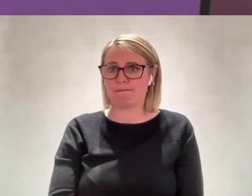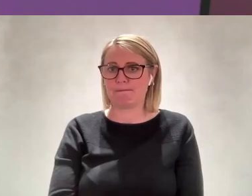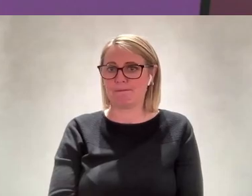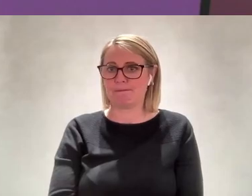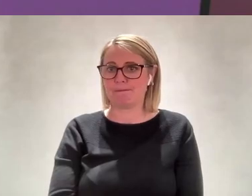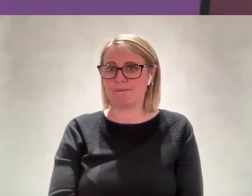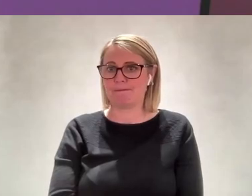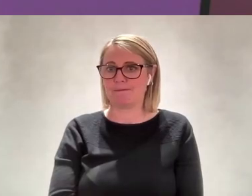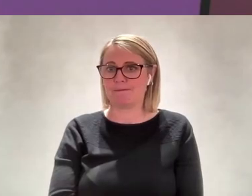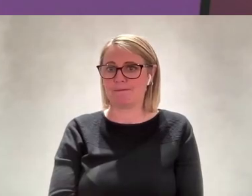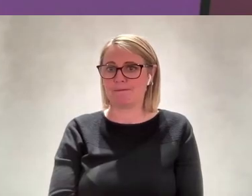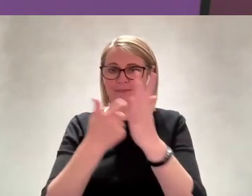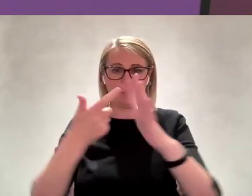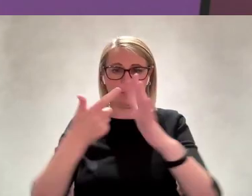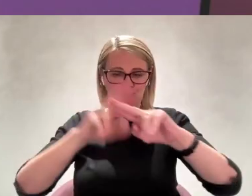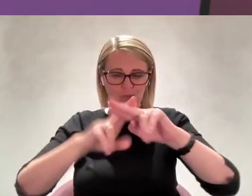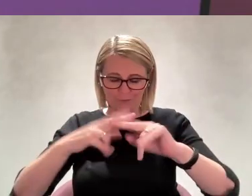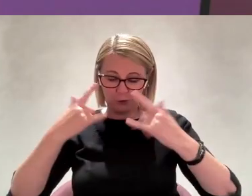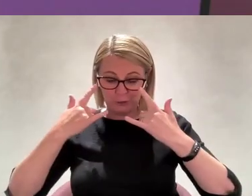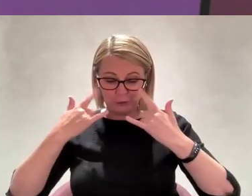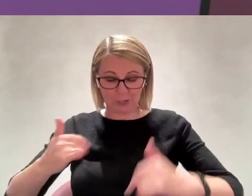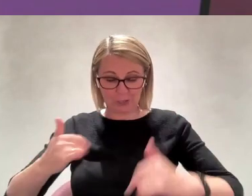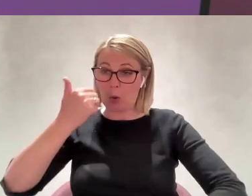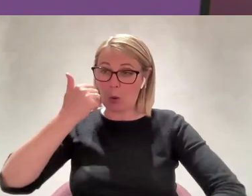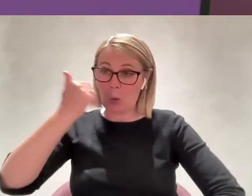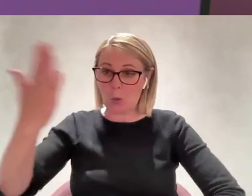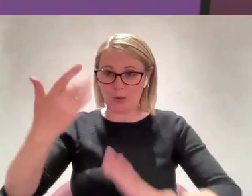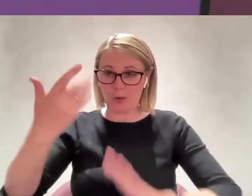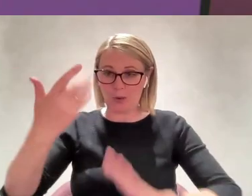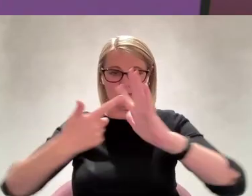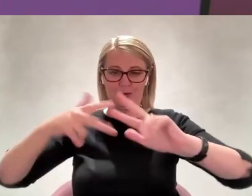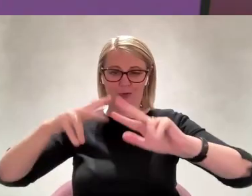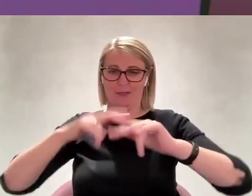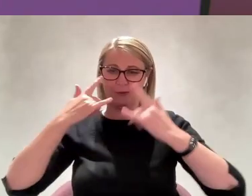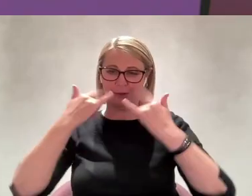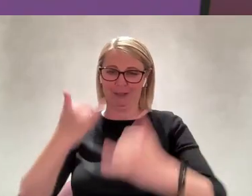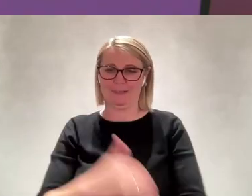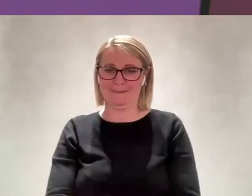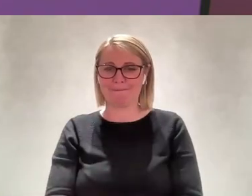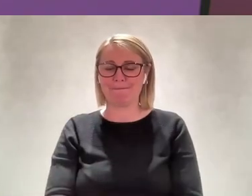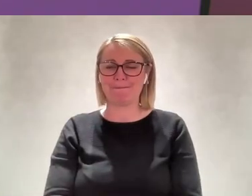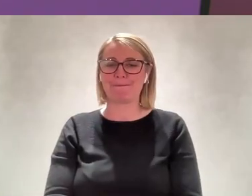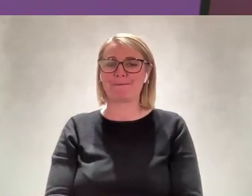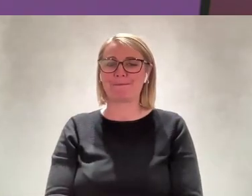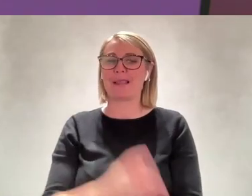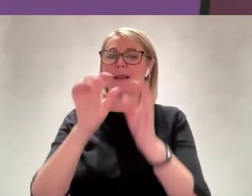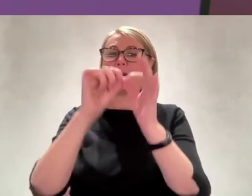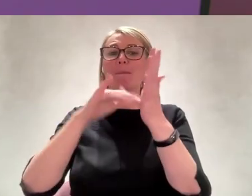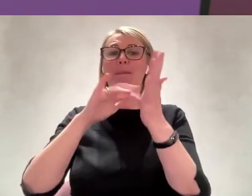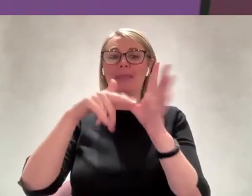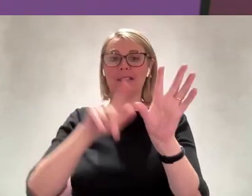And reference checks, always important. One for Bethany.